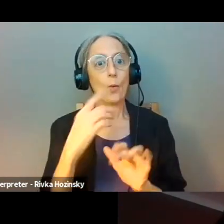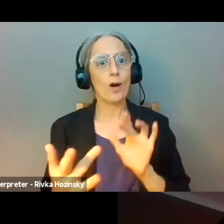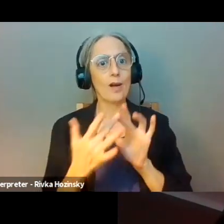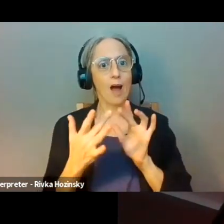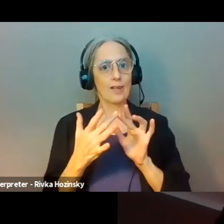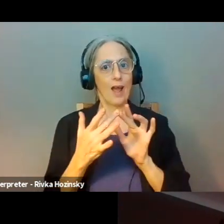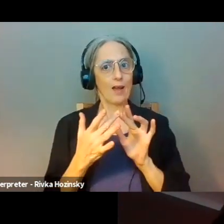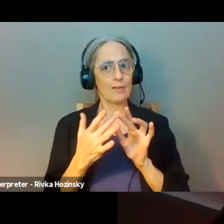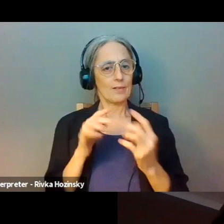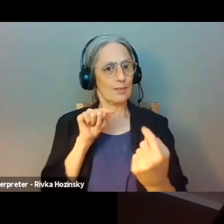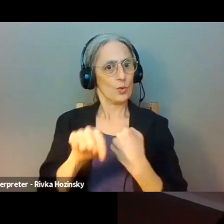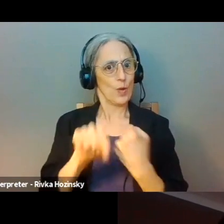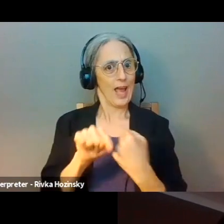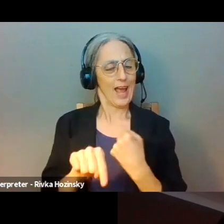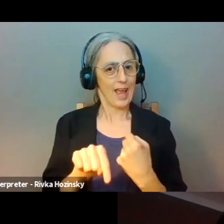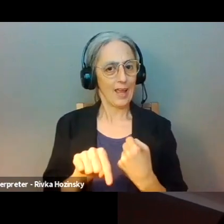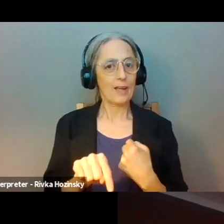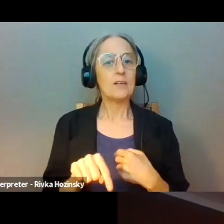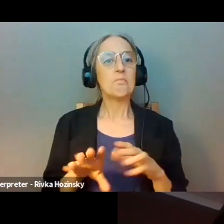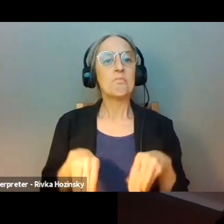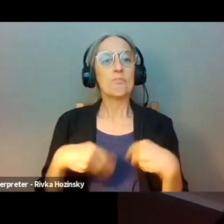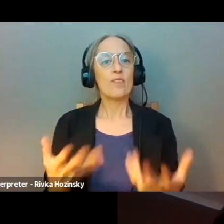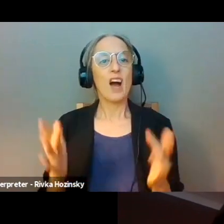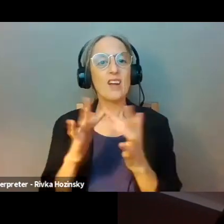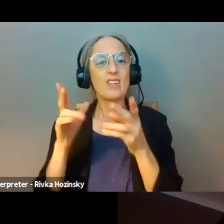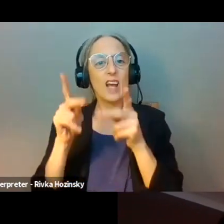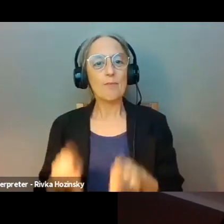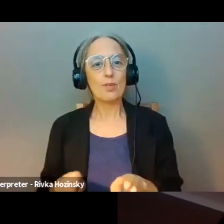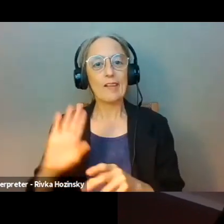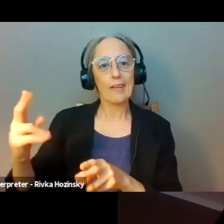and have a point person who they an email, a phone number that they can reach out to,